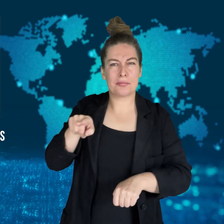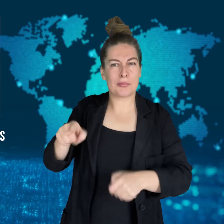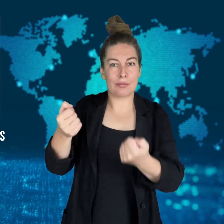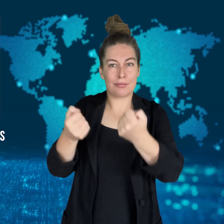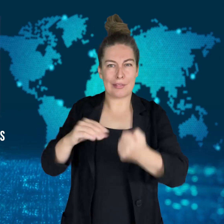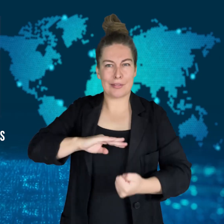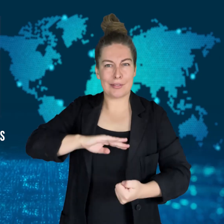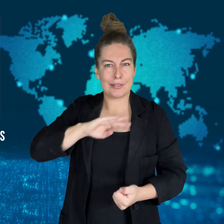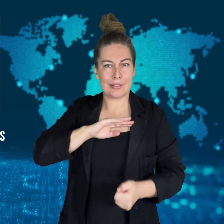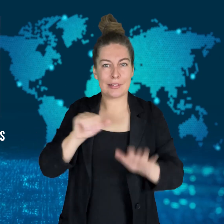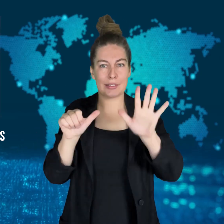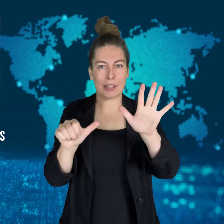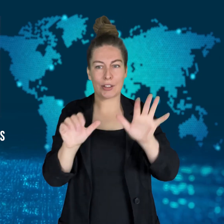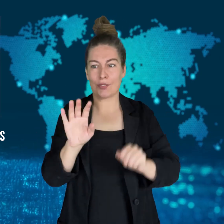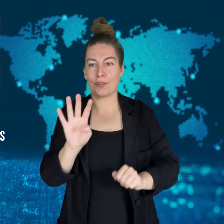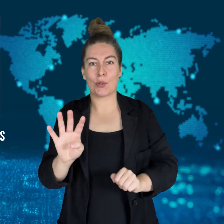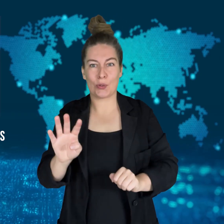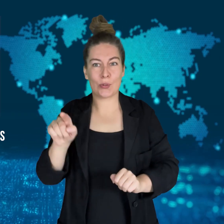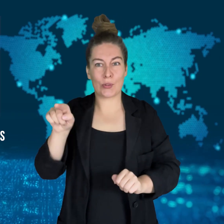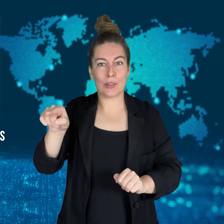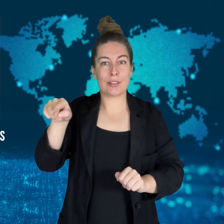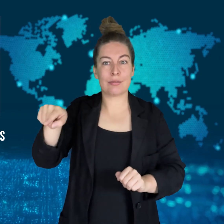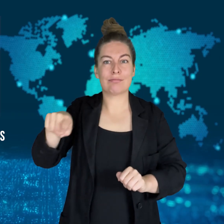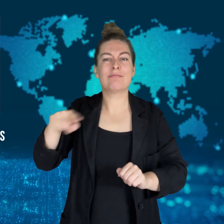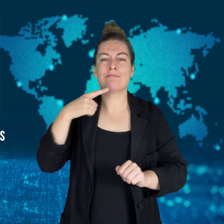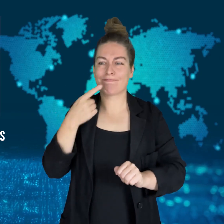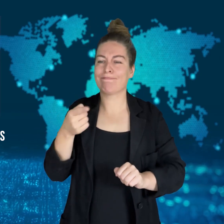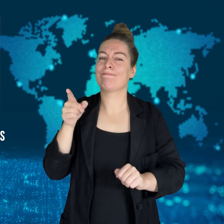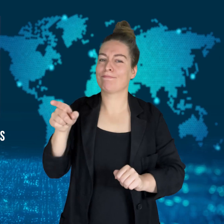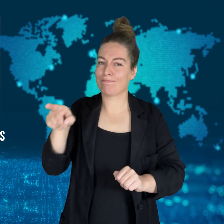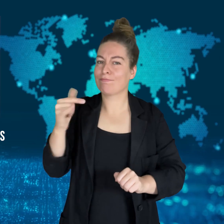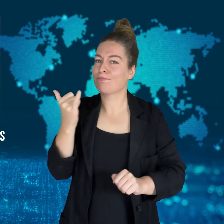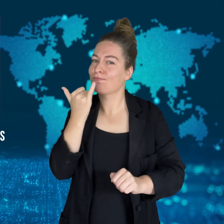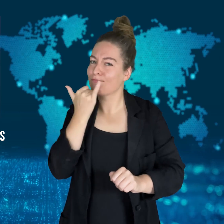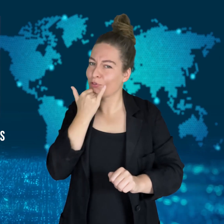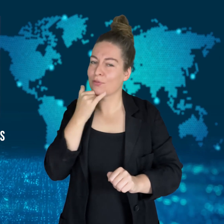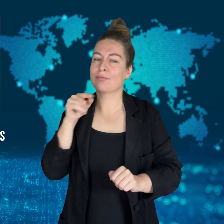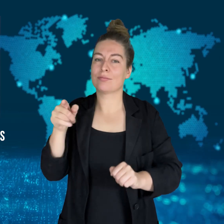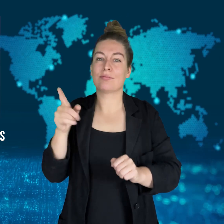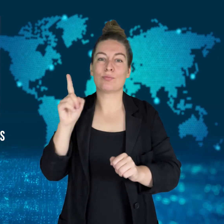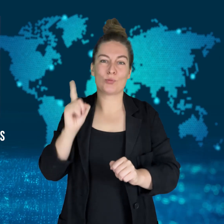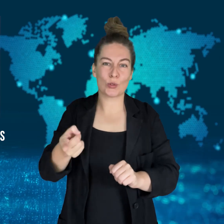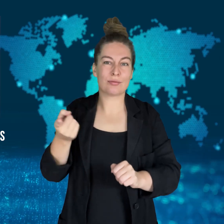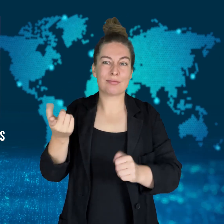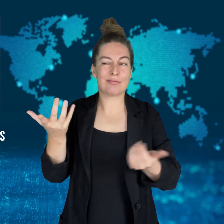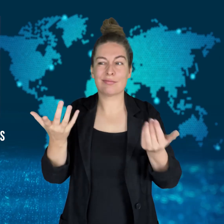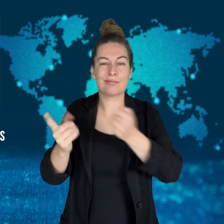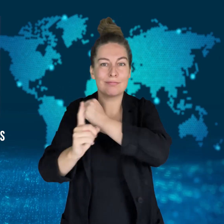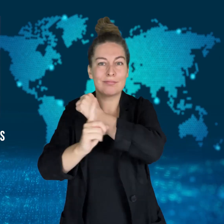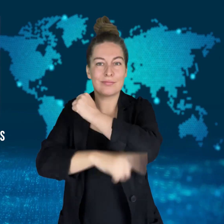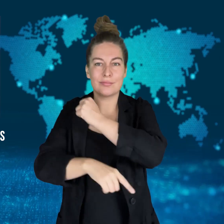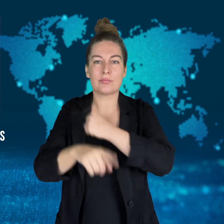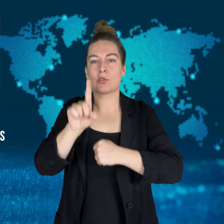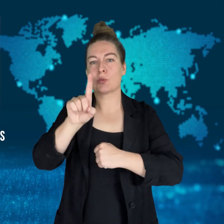The court found that Alain's license was invalid